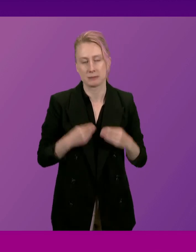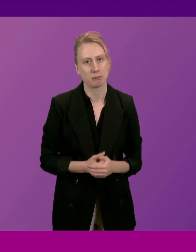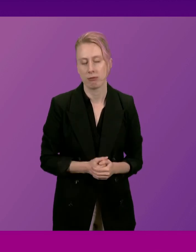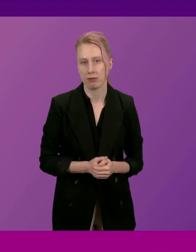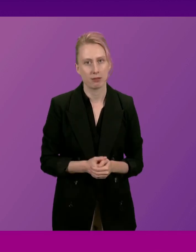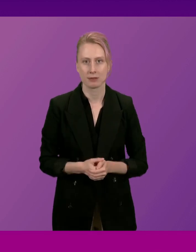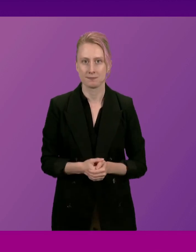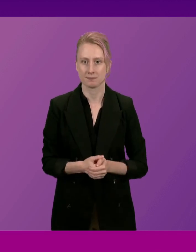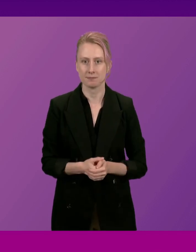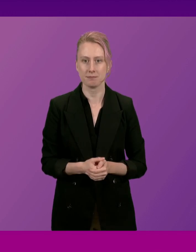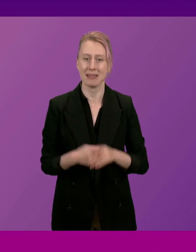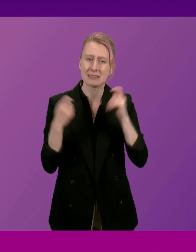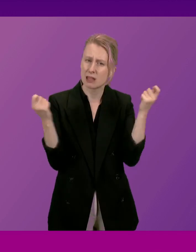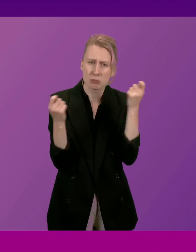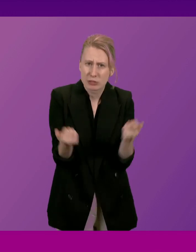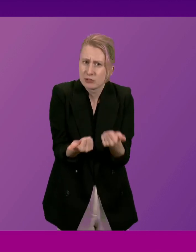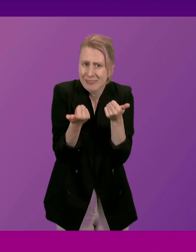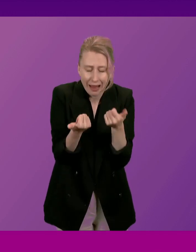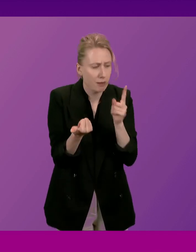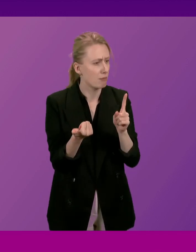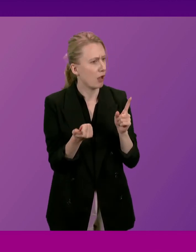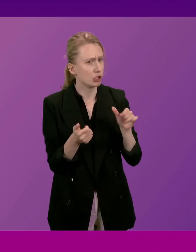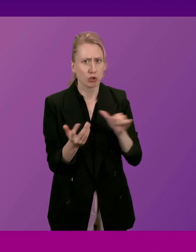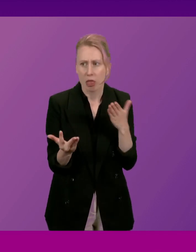Celebrations are fine, but they should not inconvenience other people, and they should